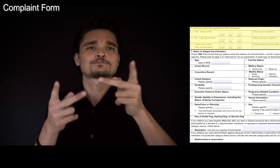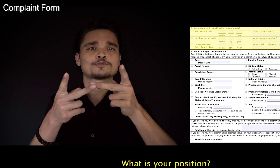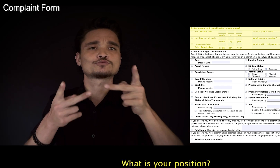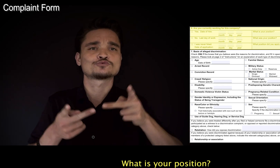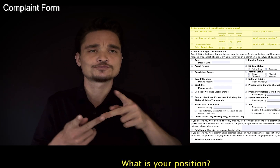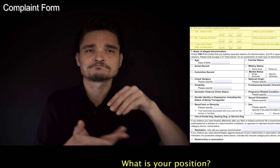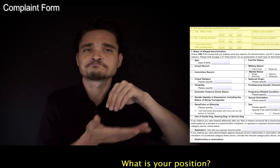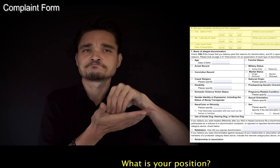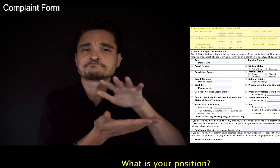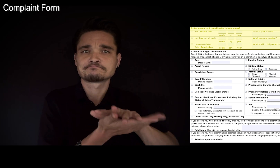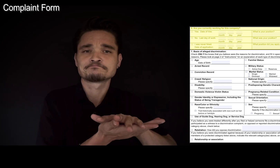What is your position?